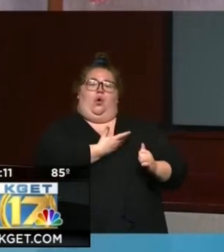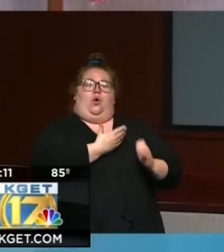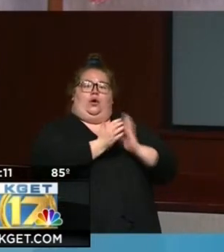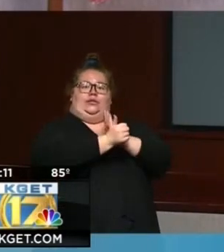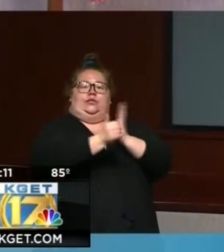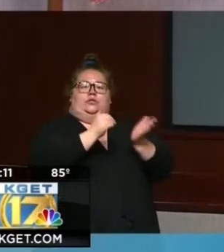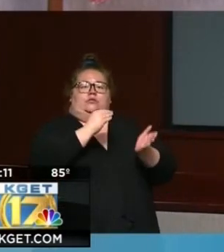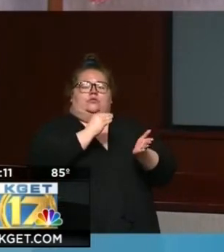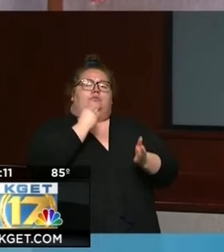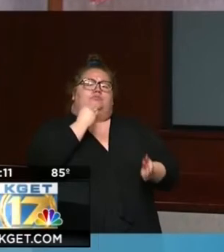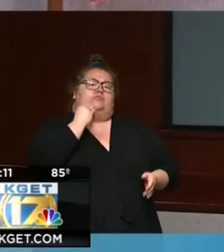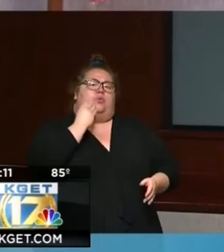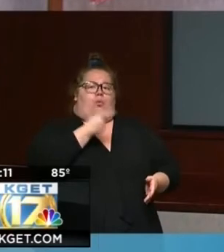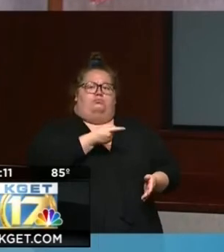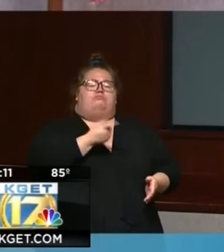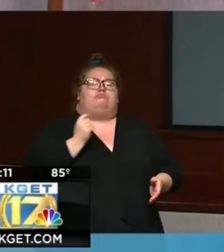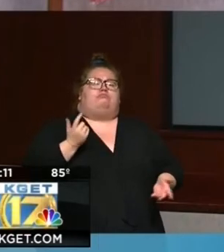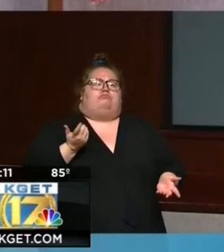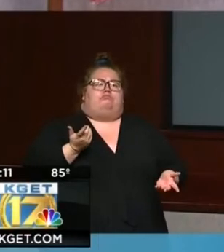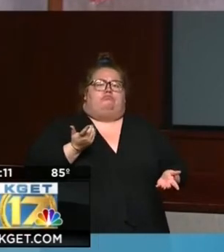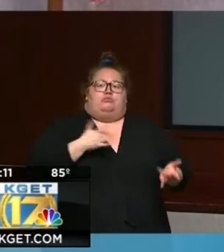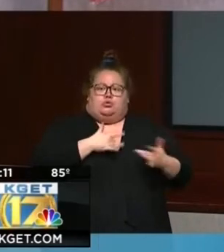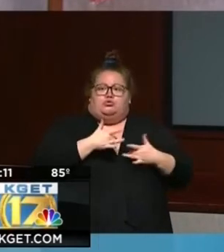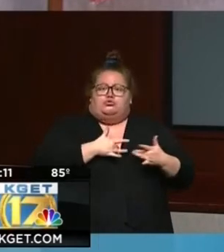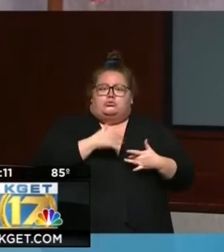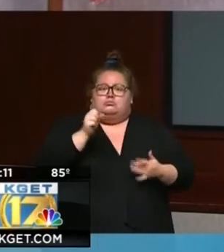THE NUMBERS, THE CUMULATIVE NUMBERS WILL INCREASE WITH